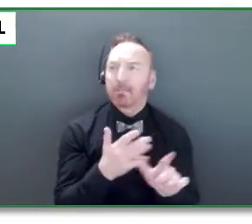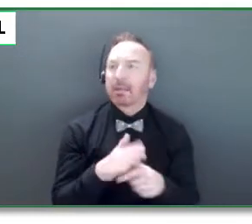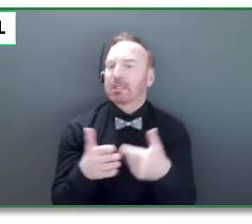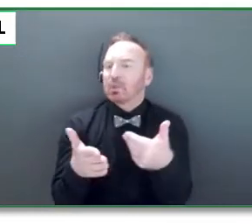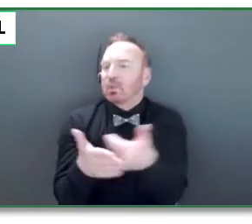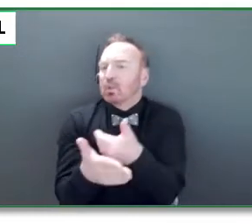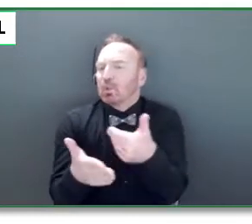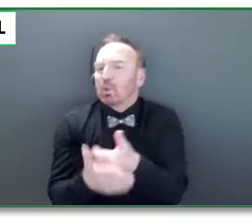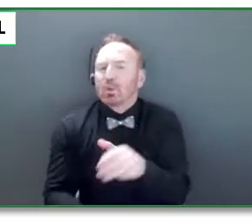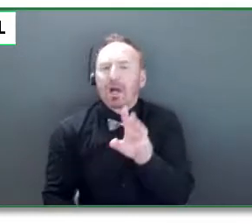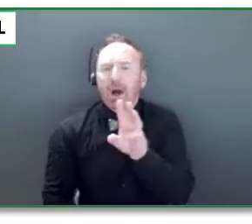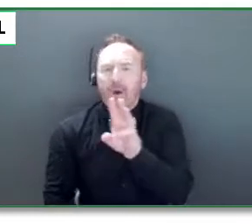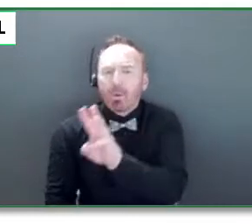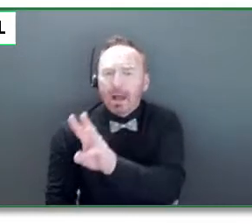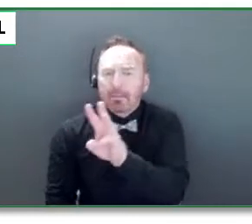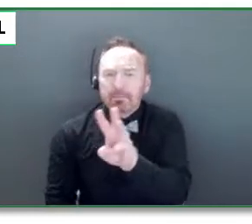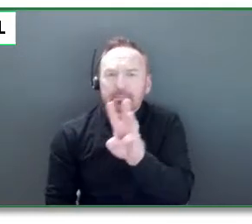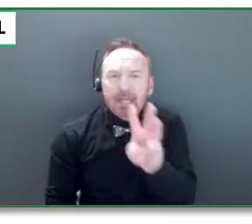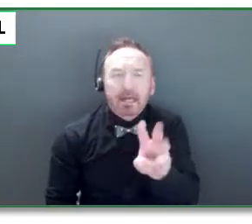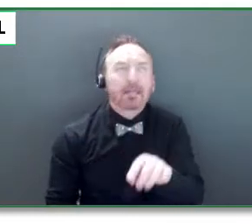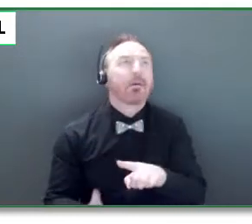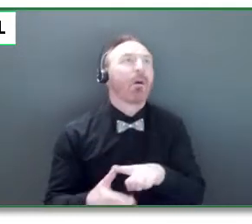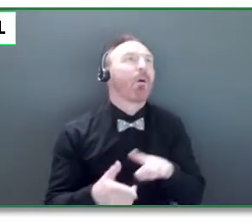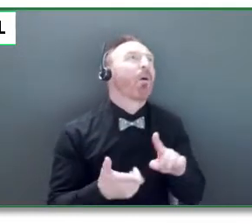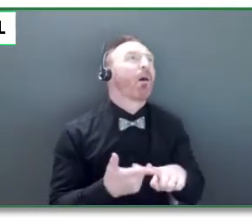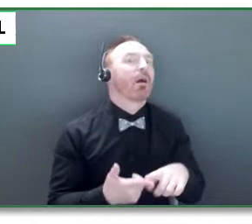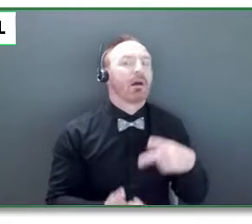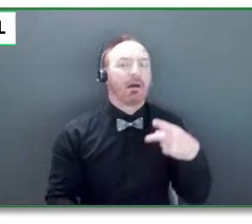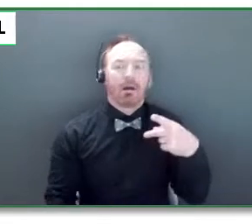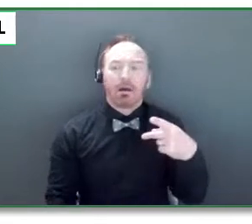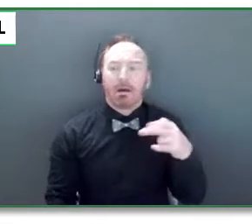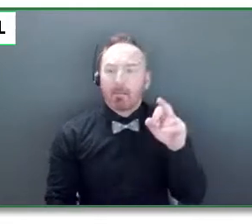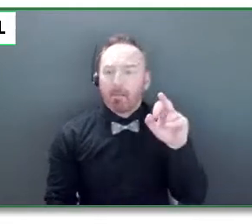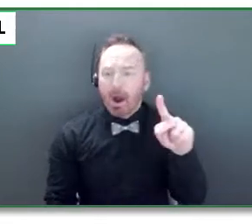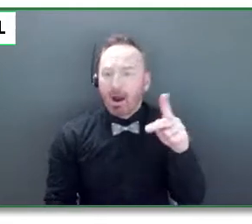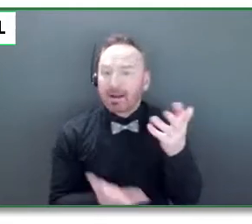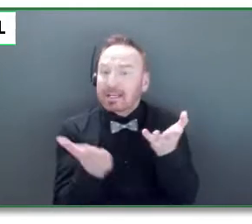anything that you think of that is an improvement, that is either